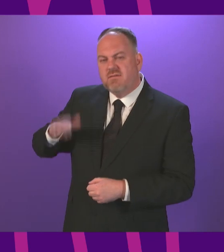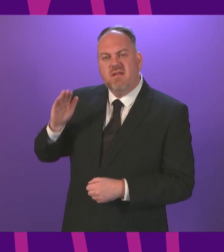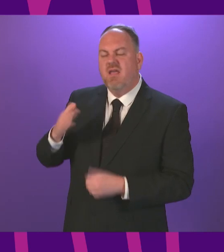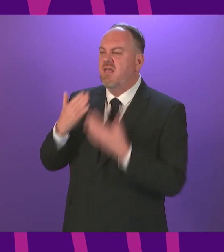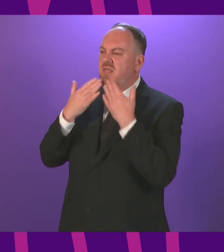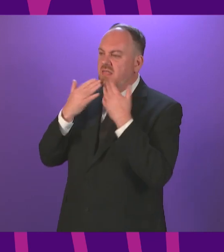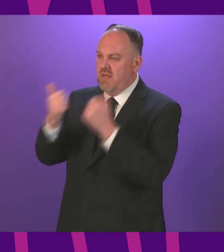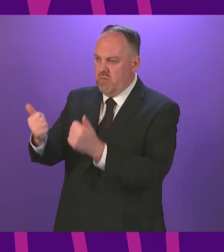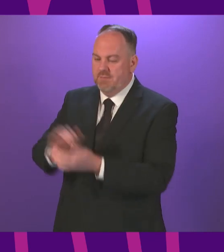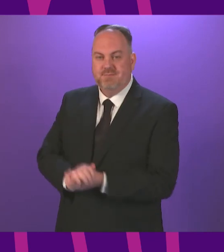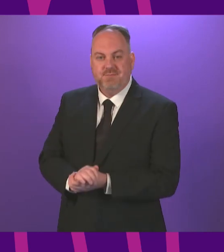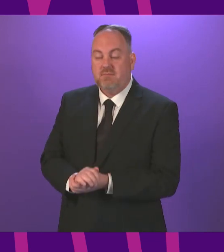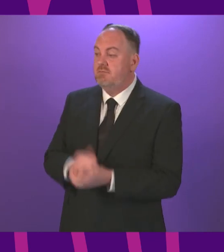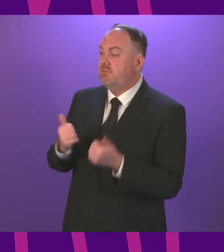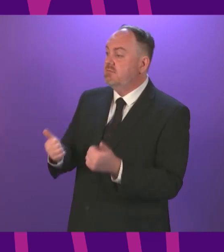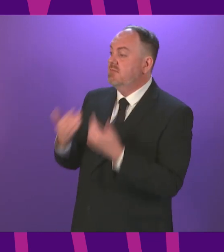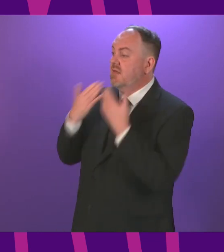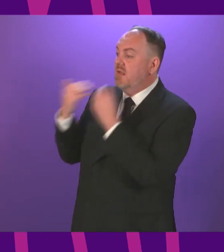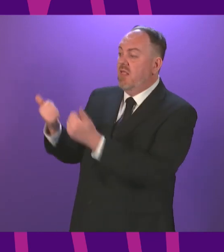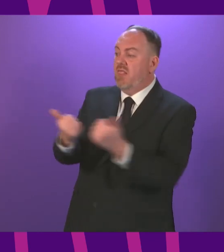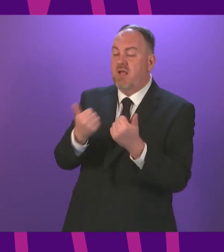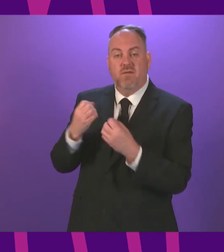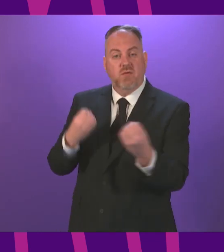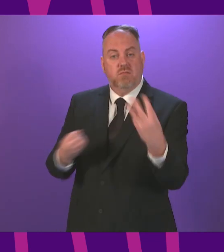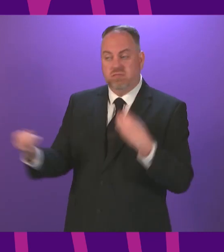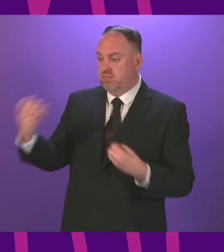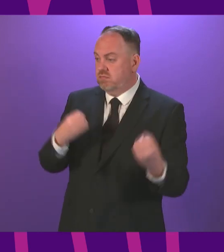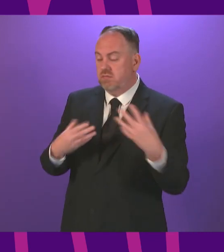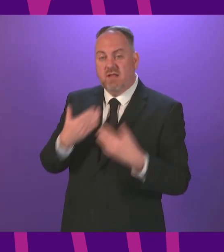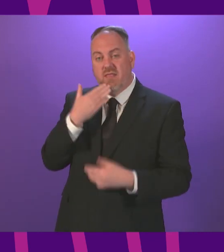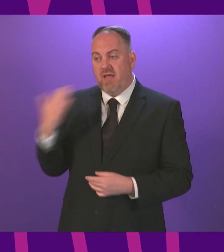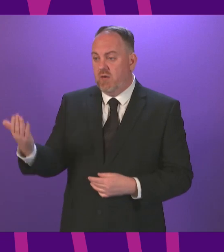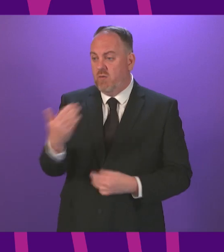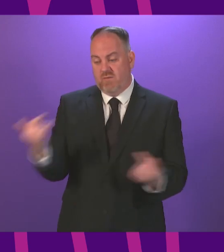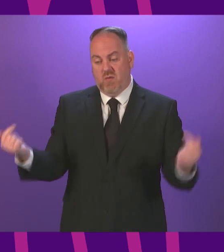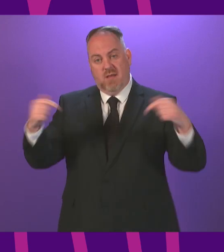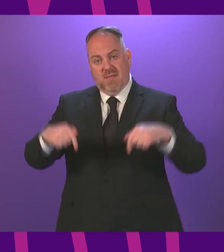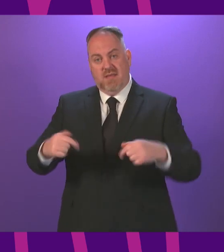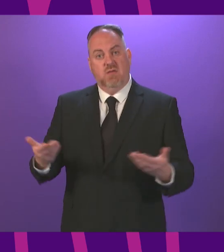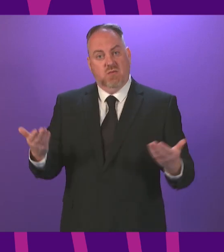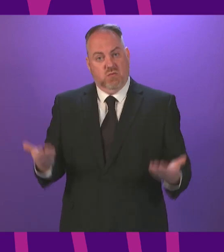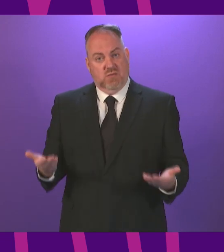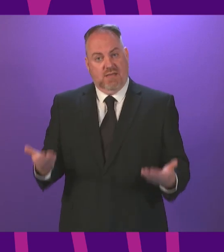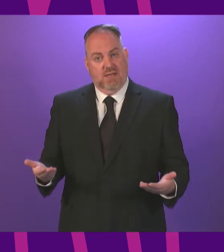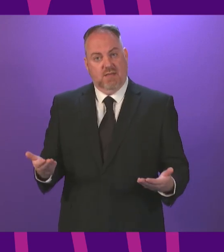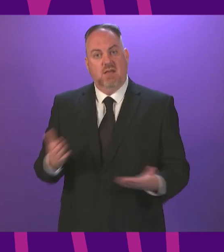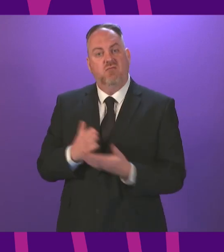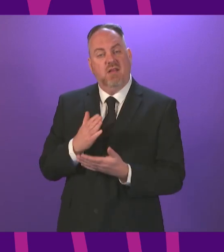The Presiding Officer I thank all the party leaders for their contributions, and I thank all members who attended this morning. I also thank all members